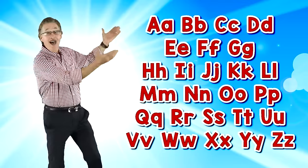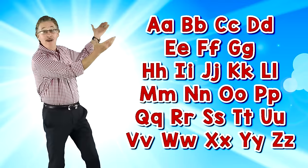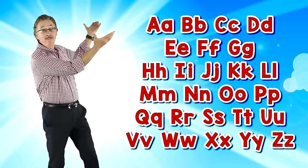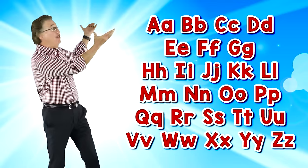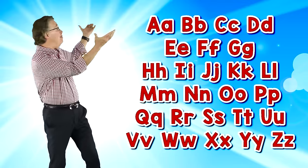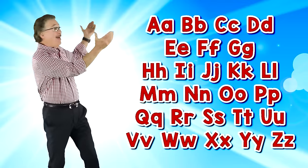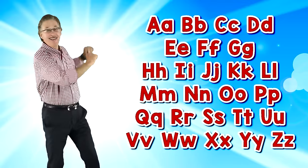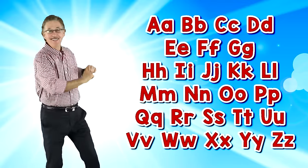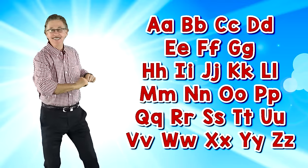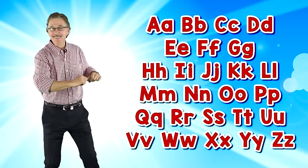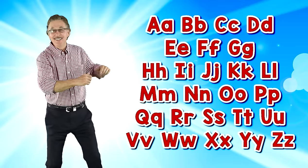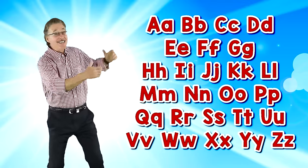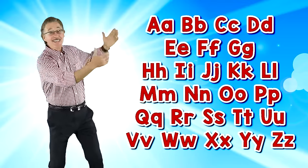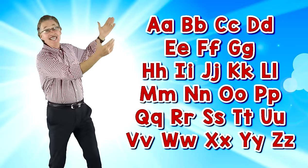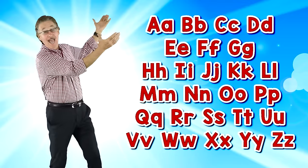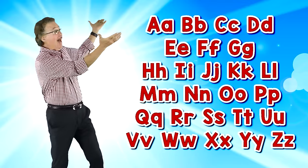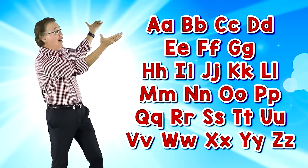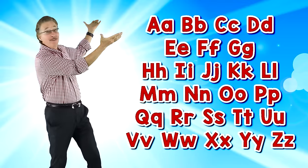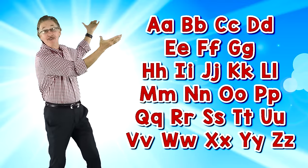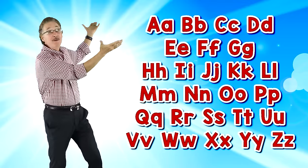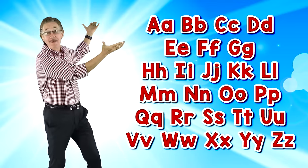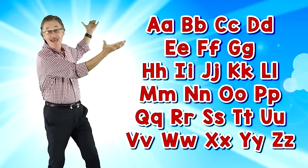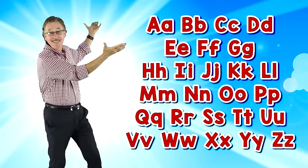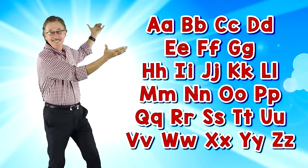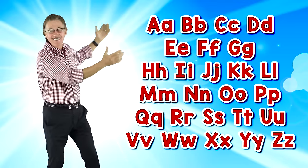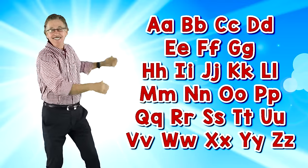The alphabet, the alphabet